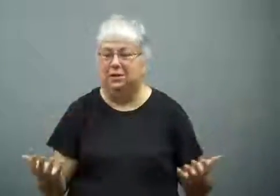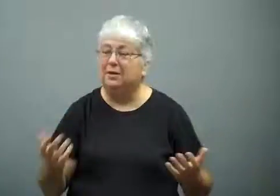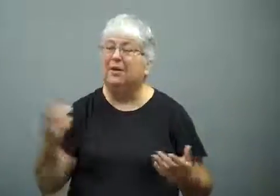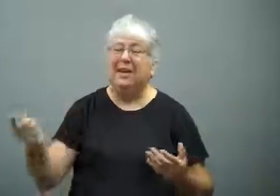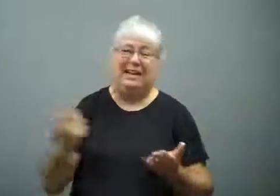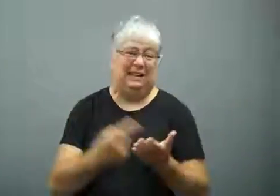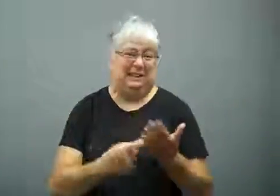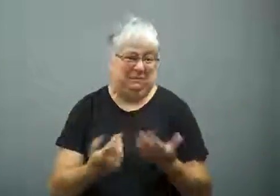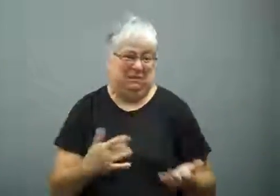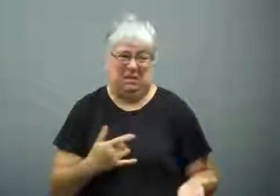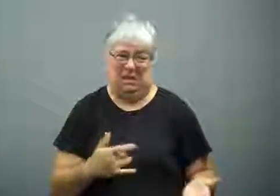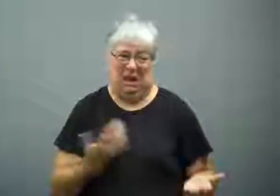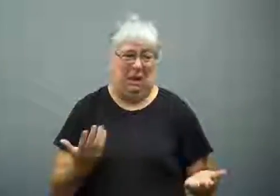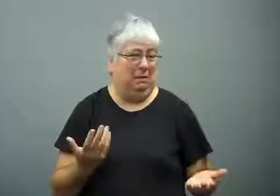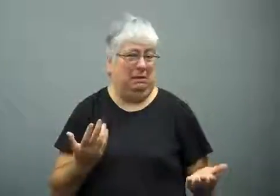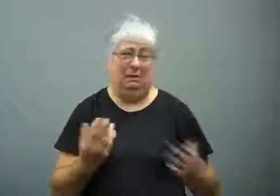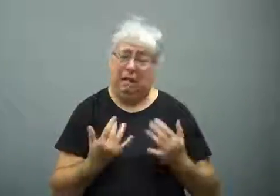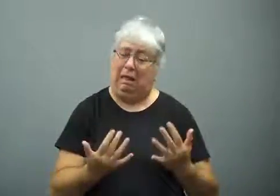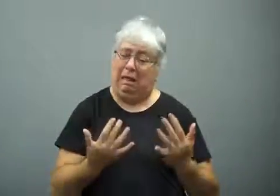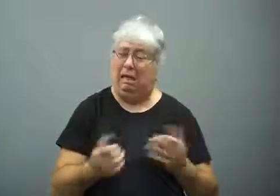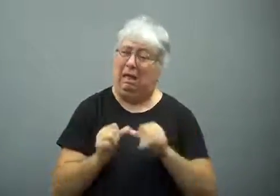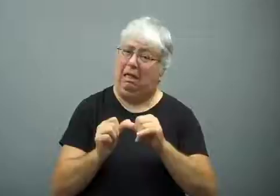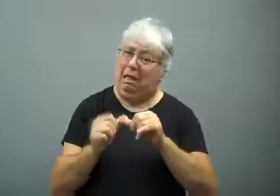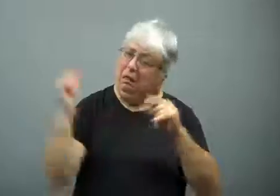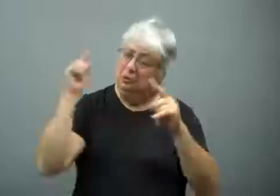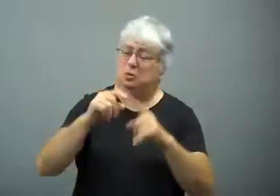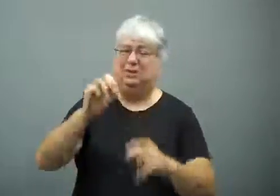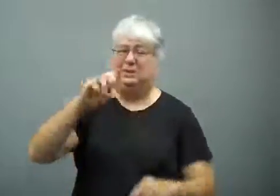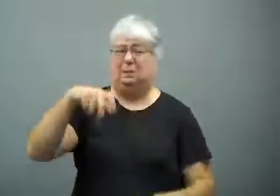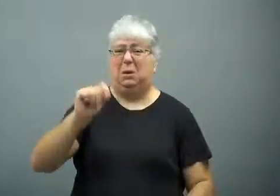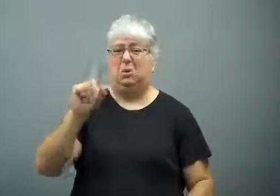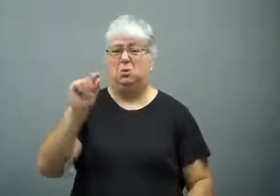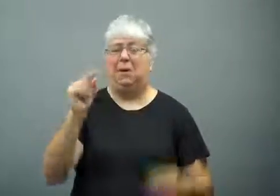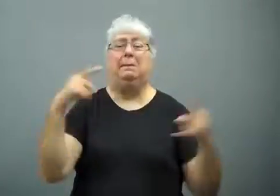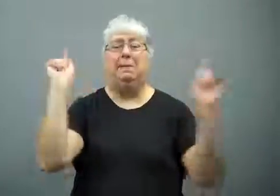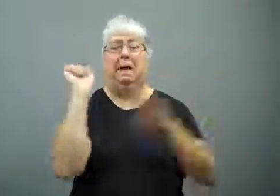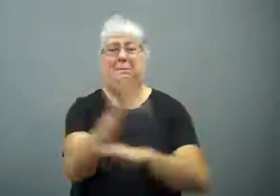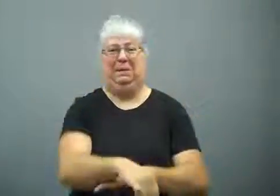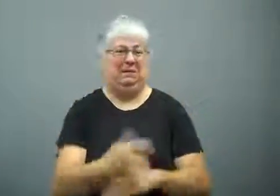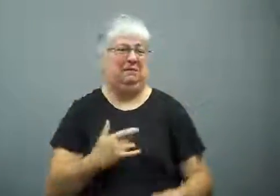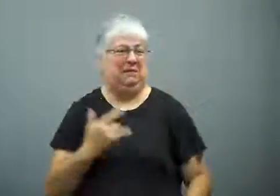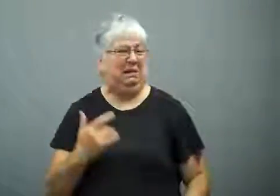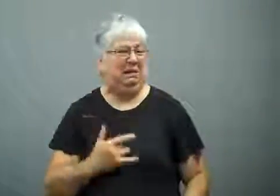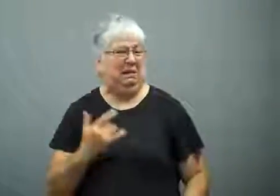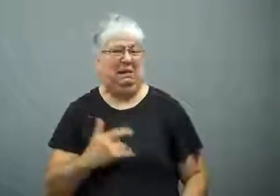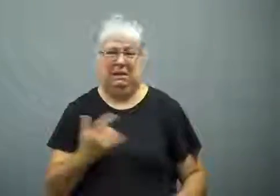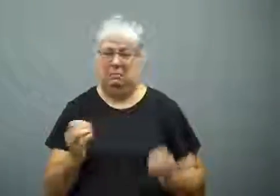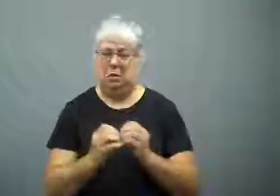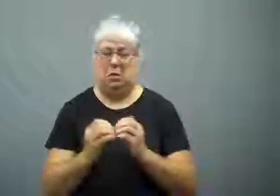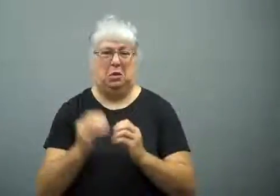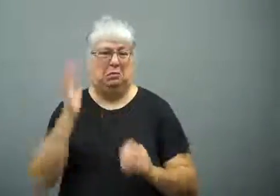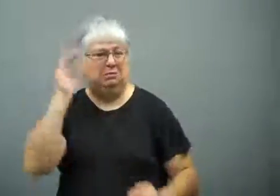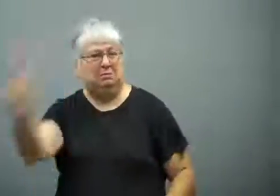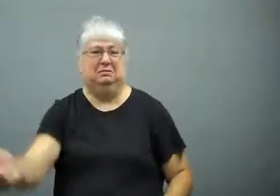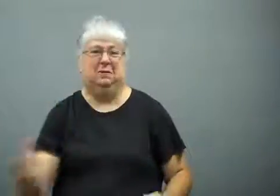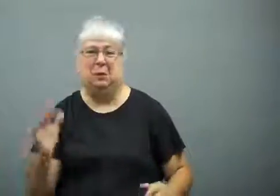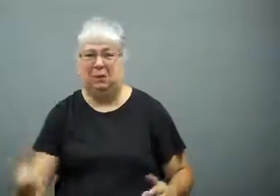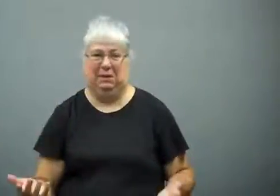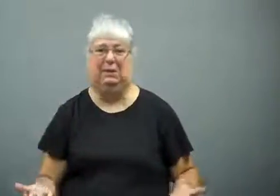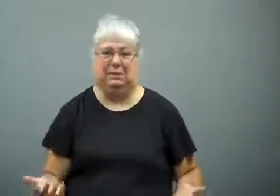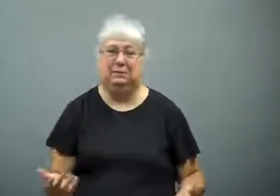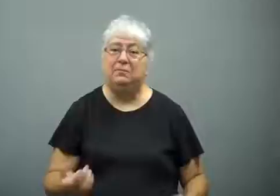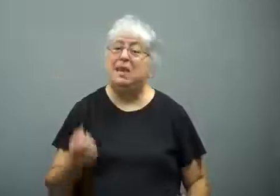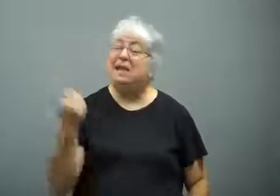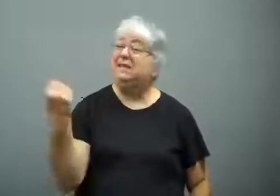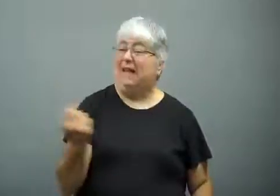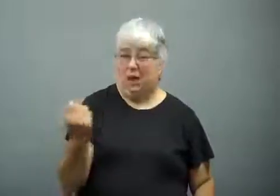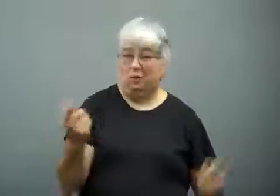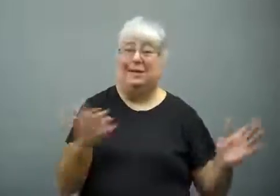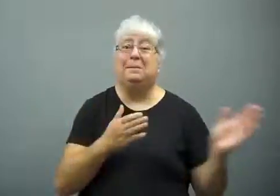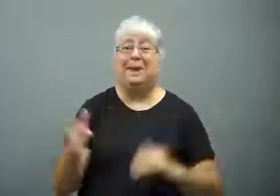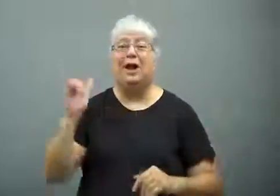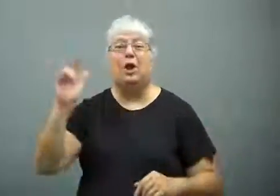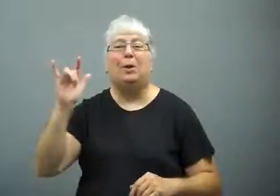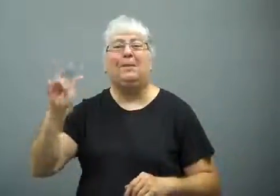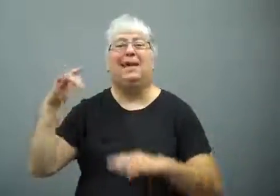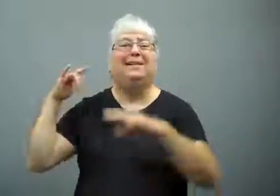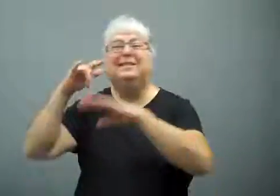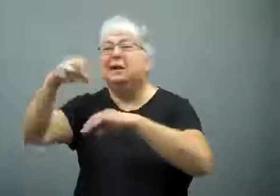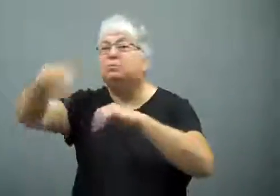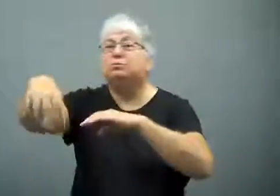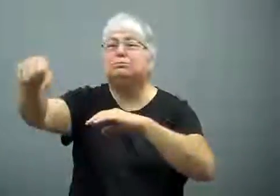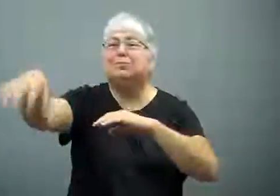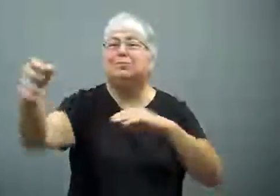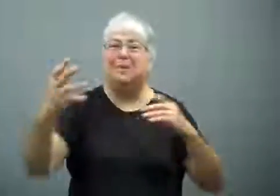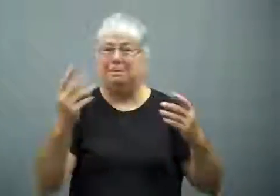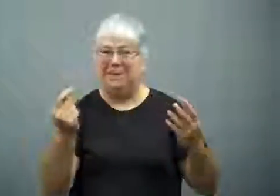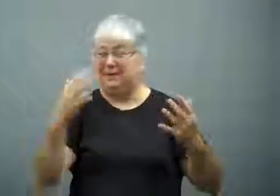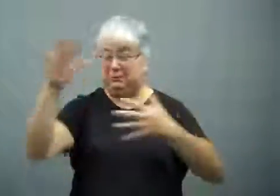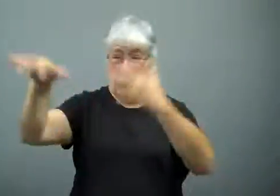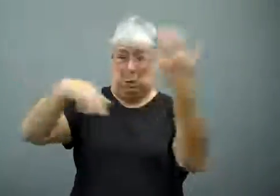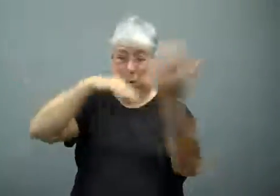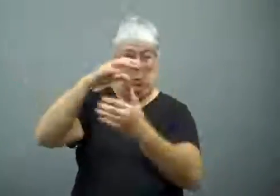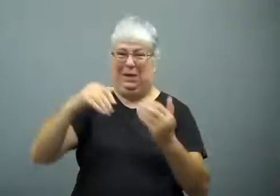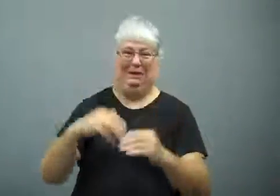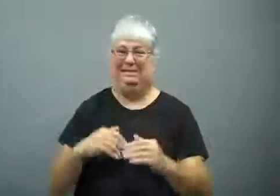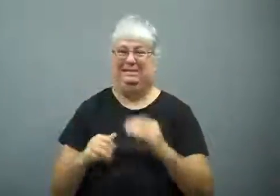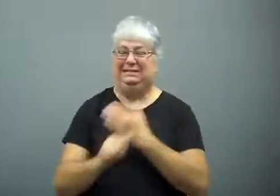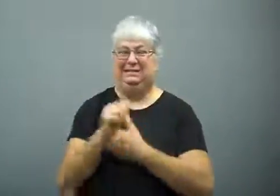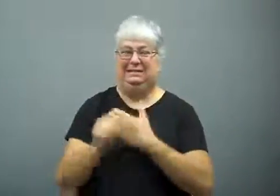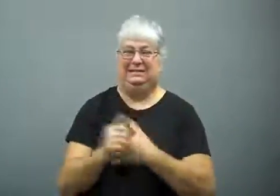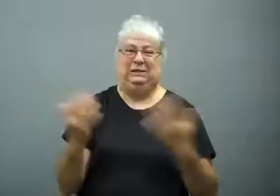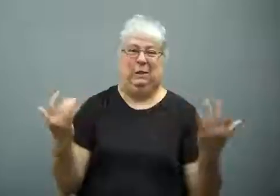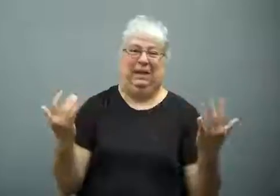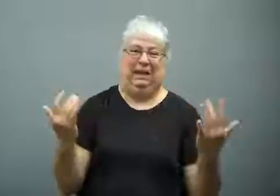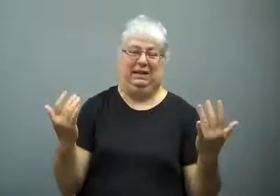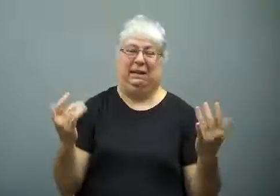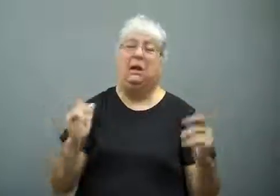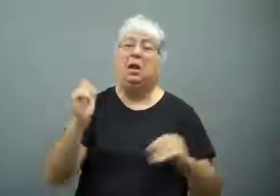It's estimated the fire won't be under control until as late as September 20.